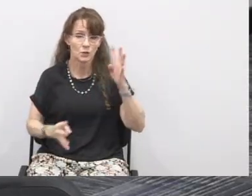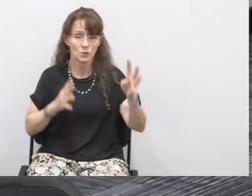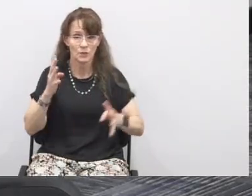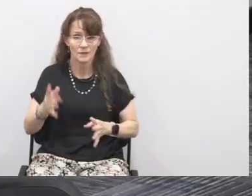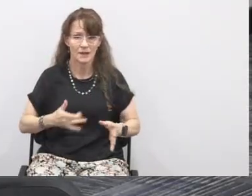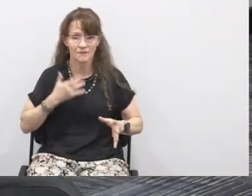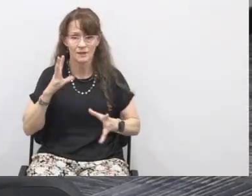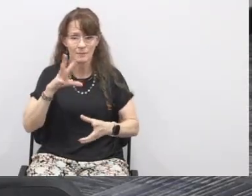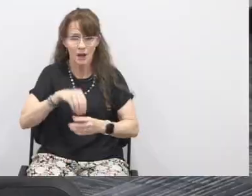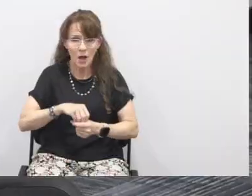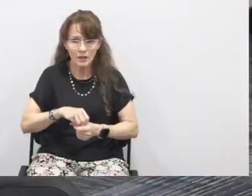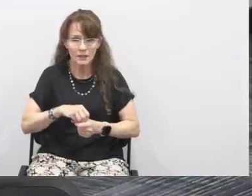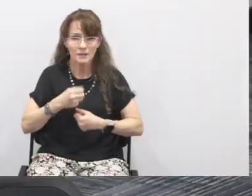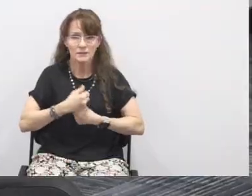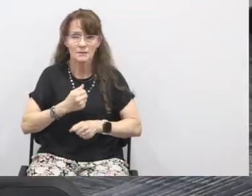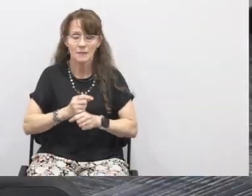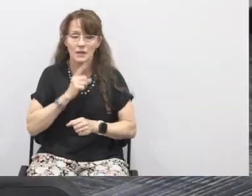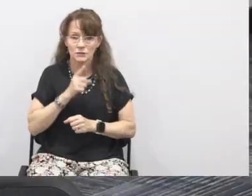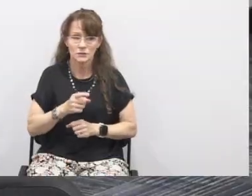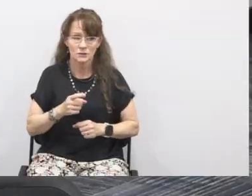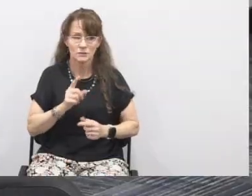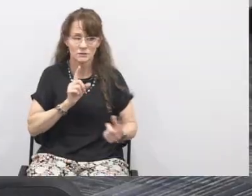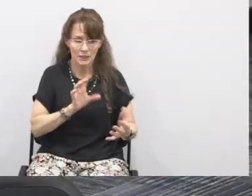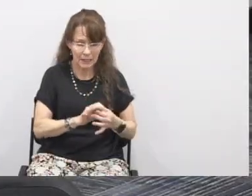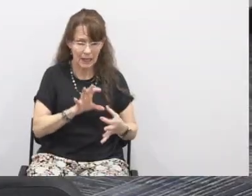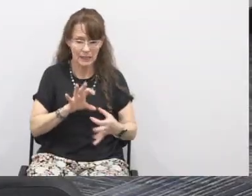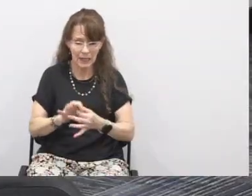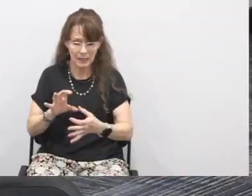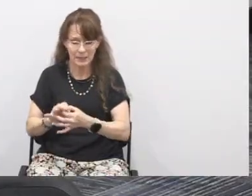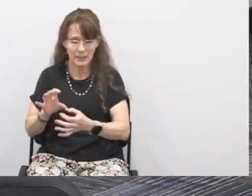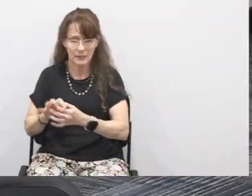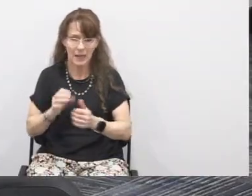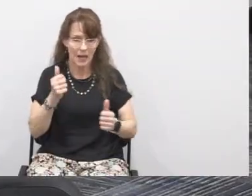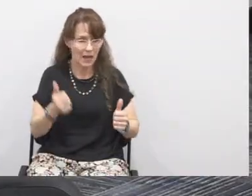but to make sure that everybody has somebody so that they really know that they do belong.